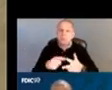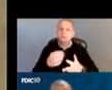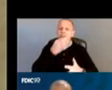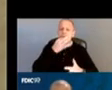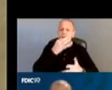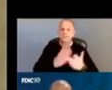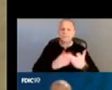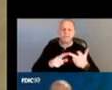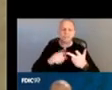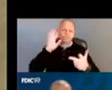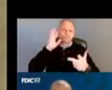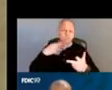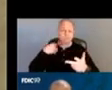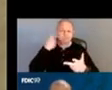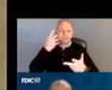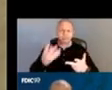well.